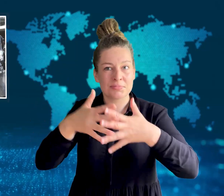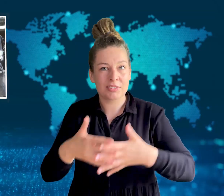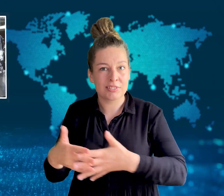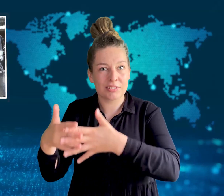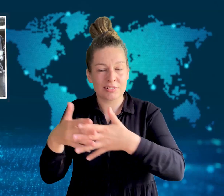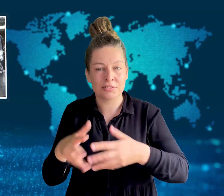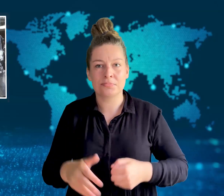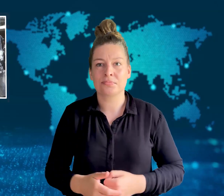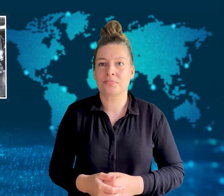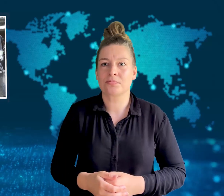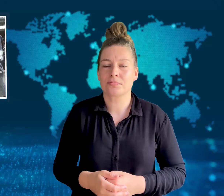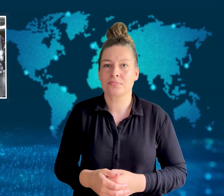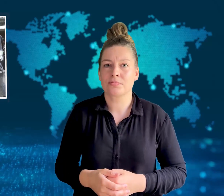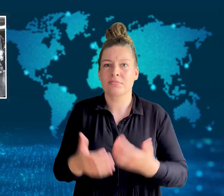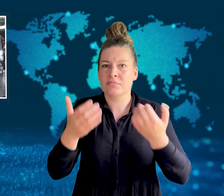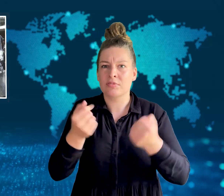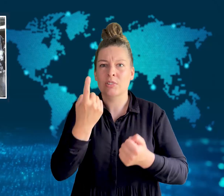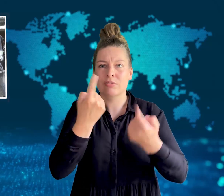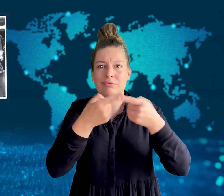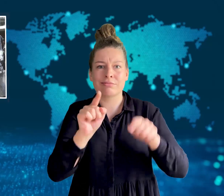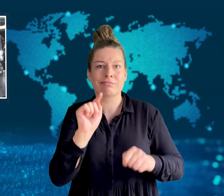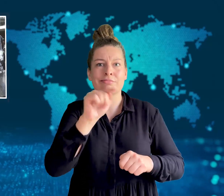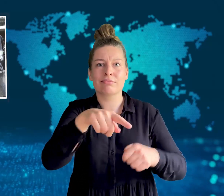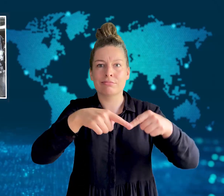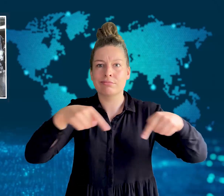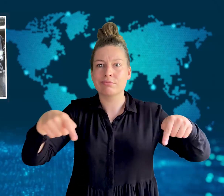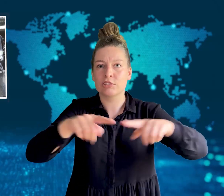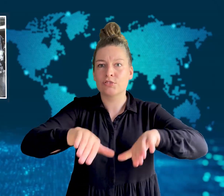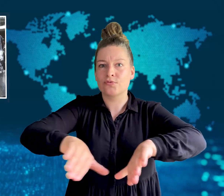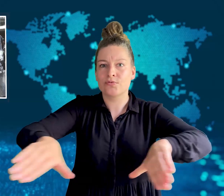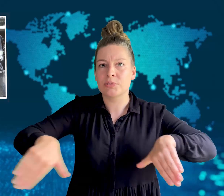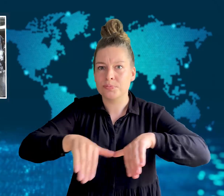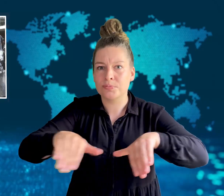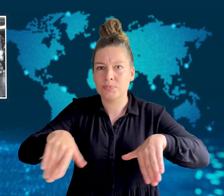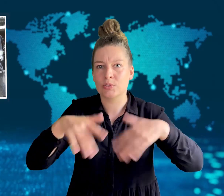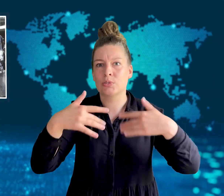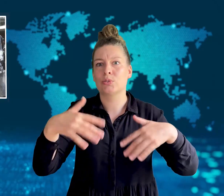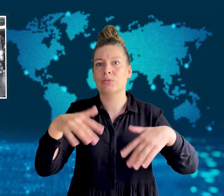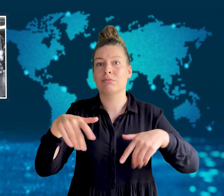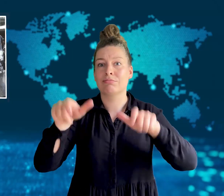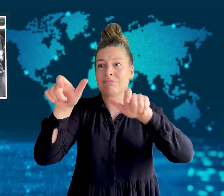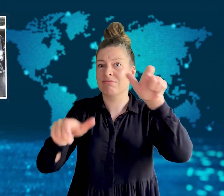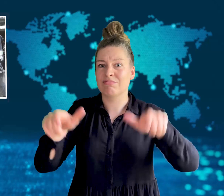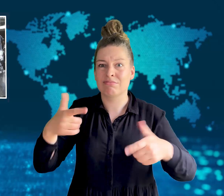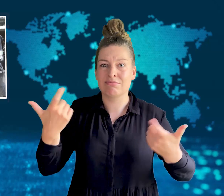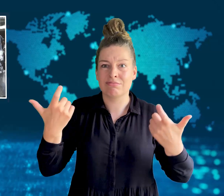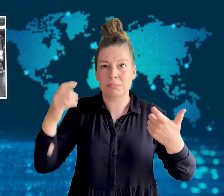Another attack occurred at a pool hall in northern Honduras.